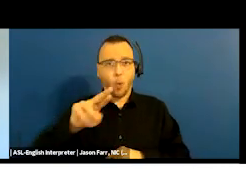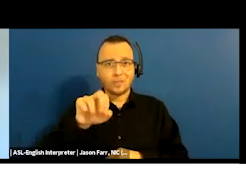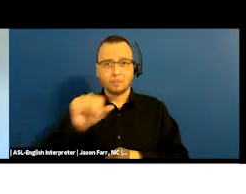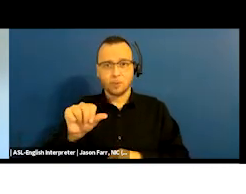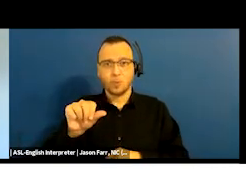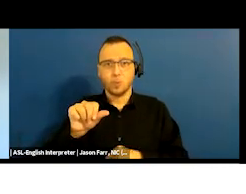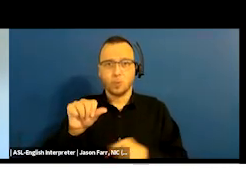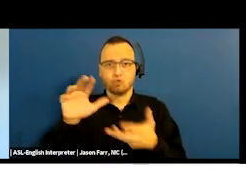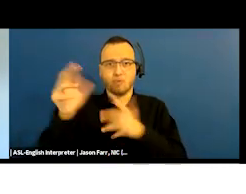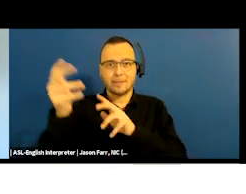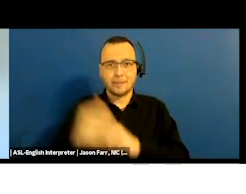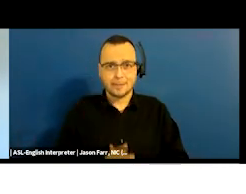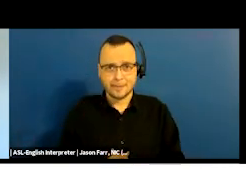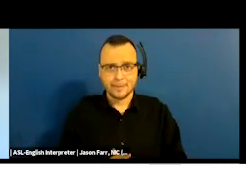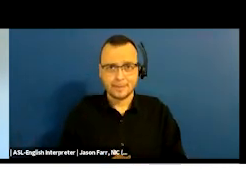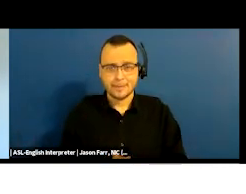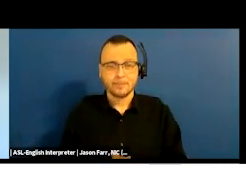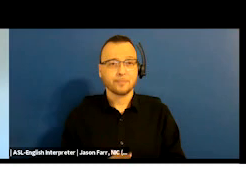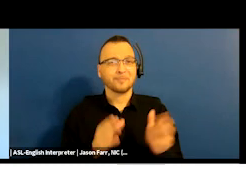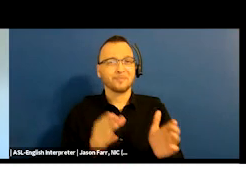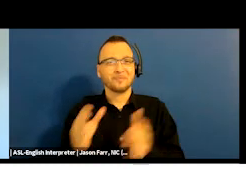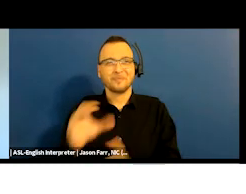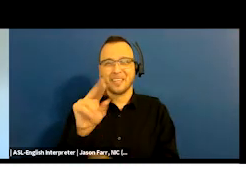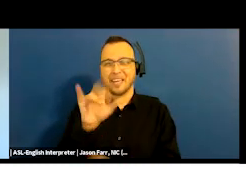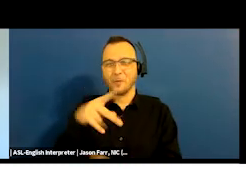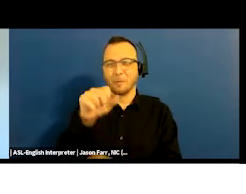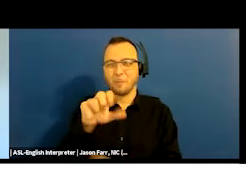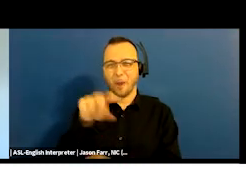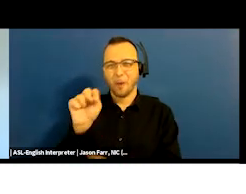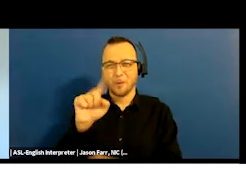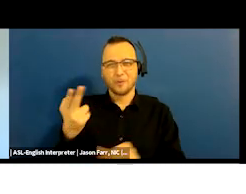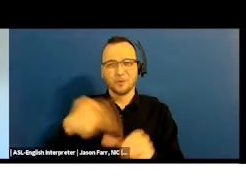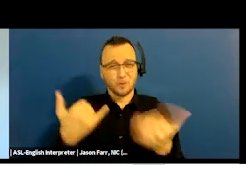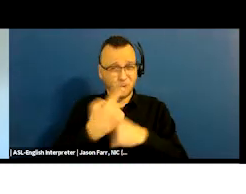And due to both his lived experience and knowledge that he's gained from working in the mental health field,